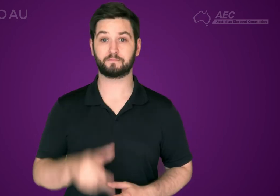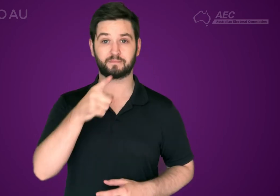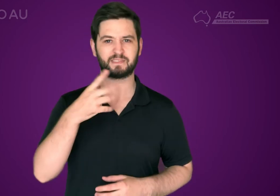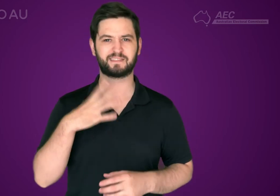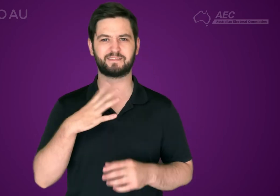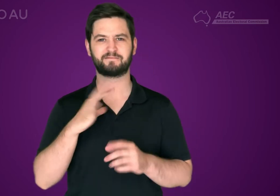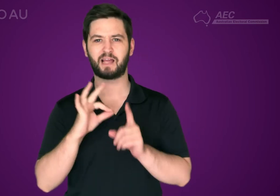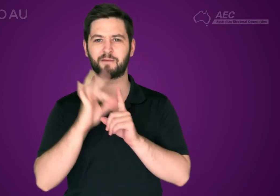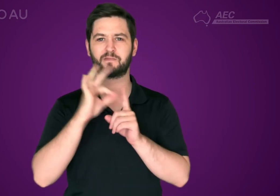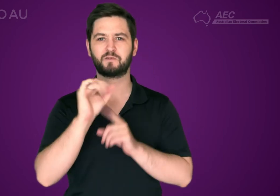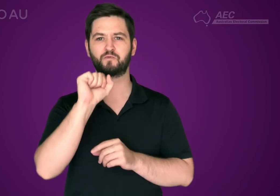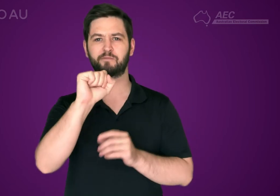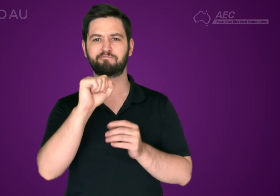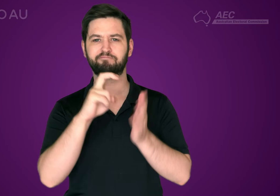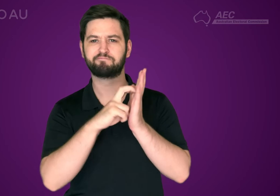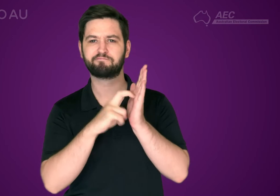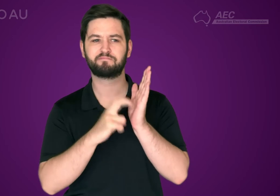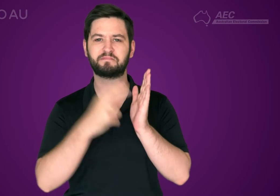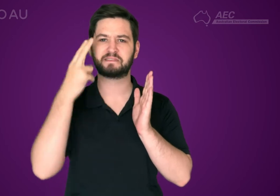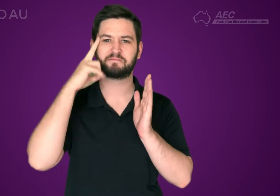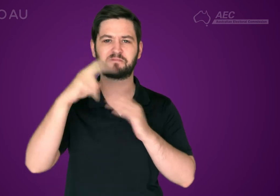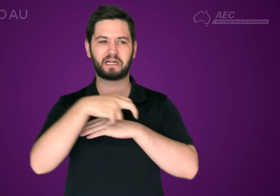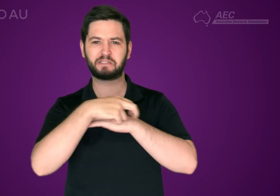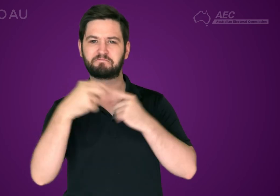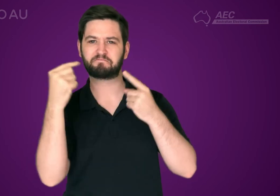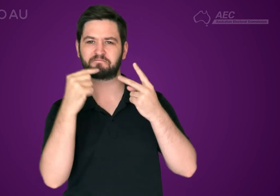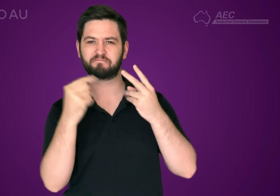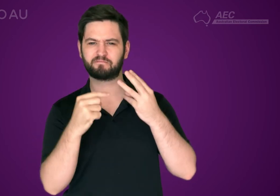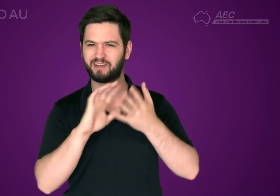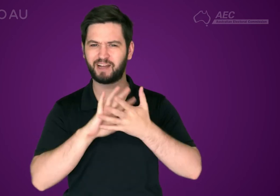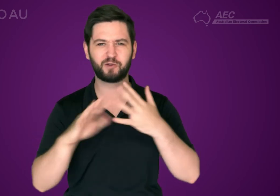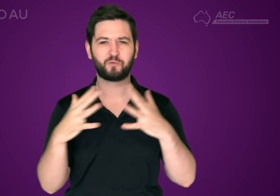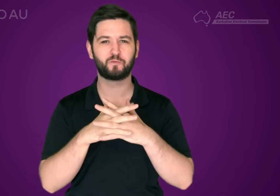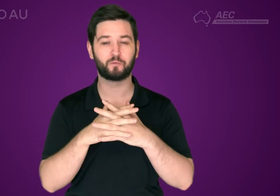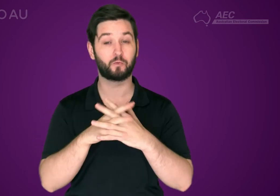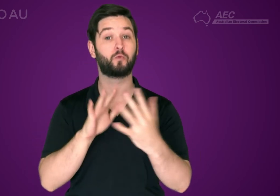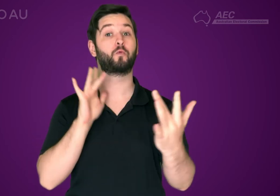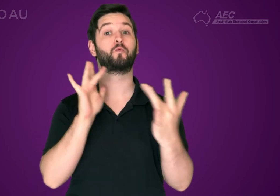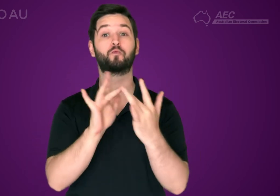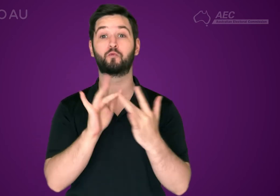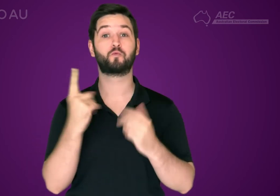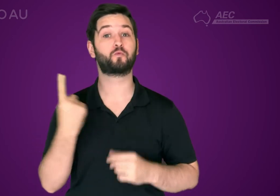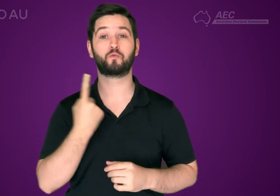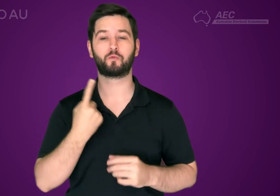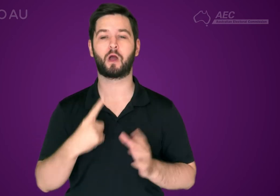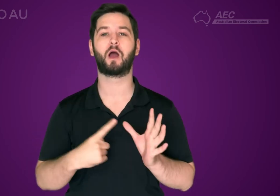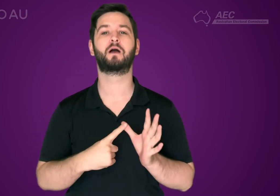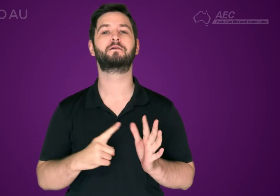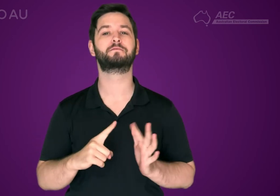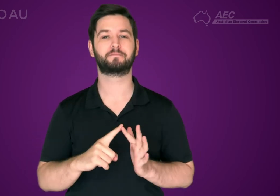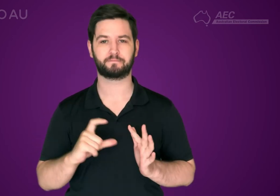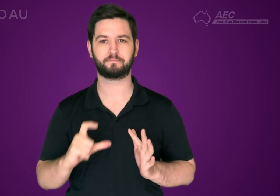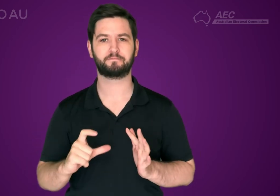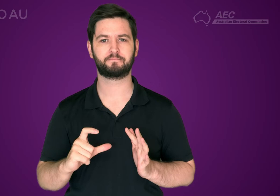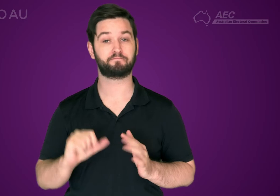You can update your enrolment details through the Australian Electoral Commission